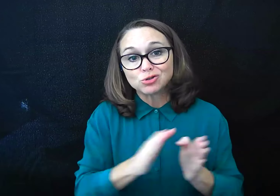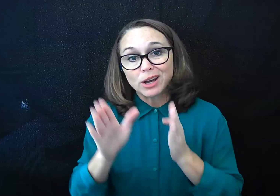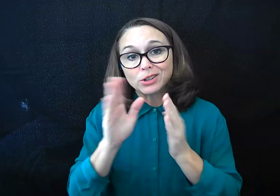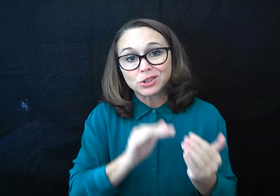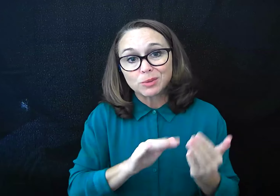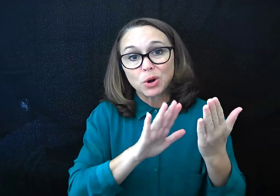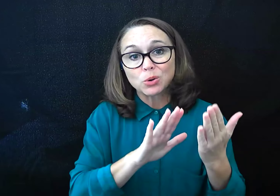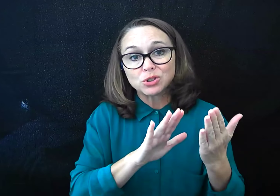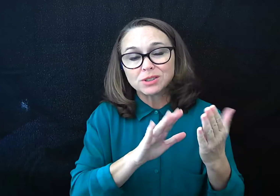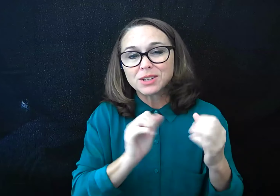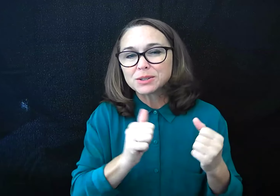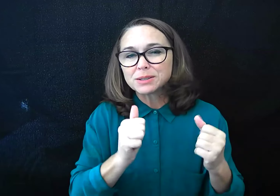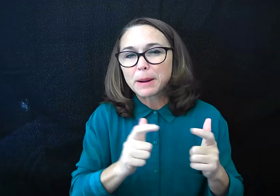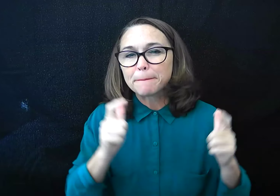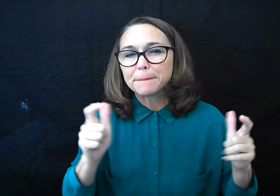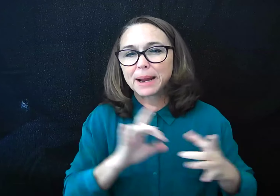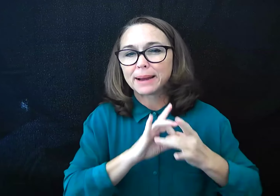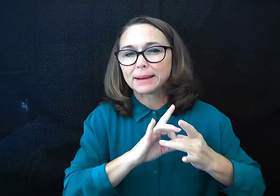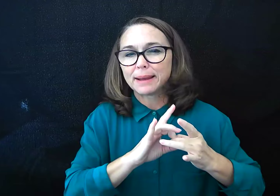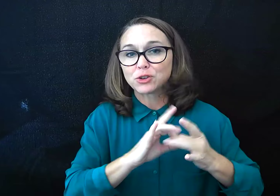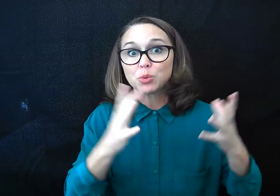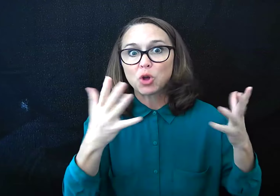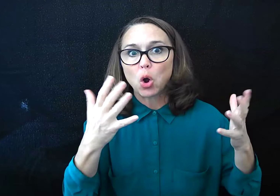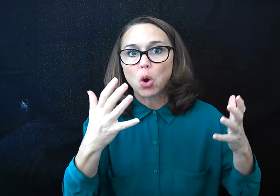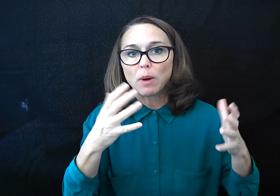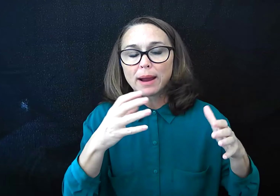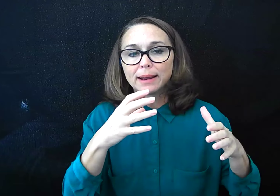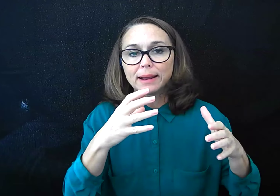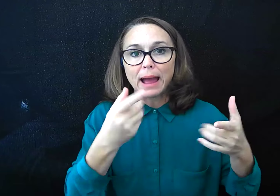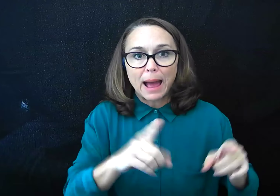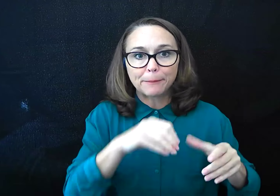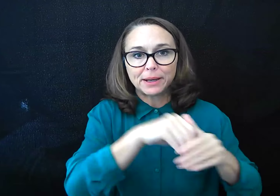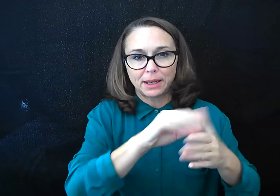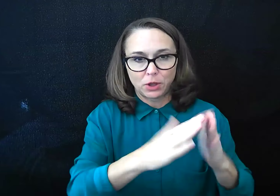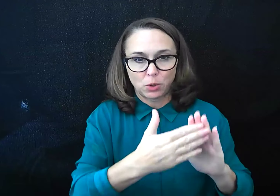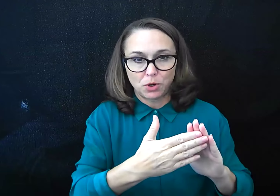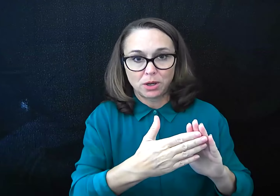going on within a community. So being able to identify perhaps other organizations that